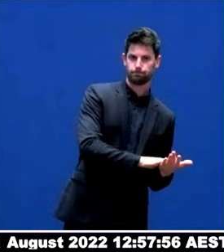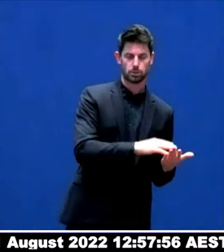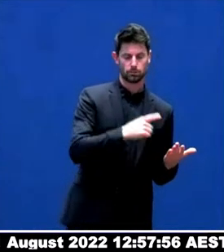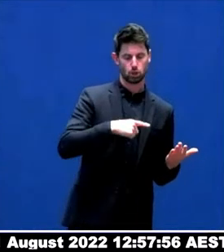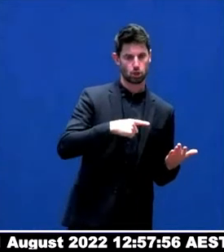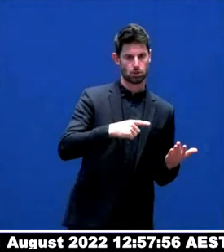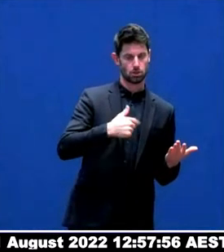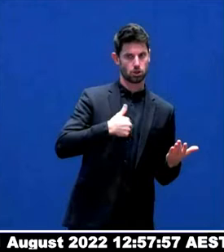what the process would look like.